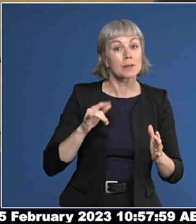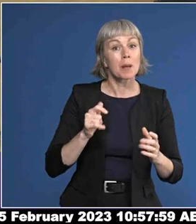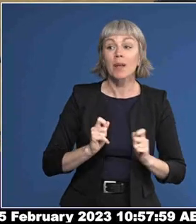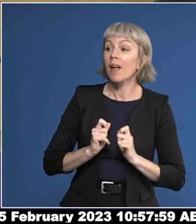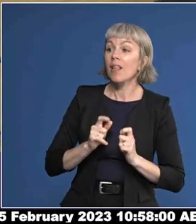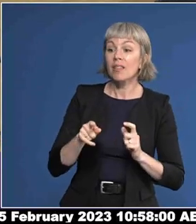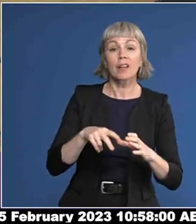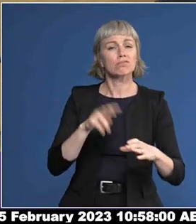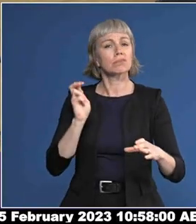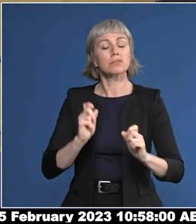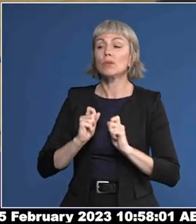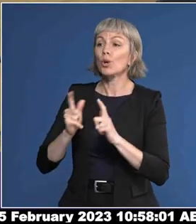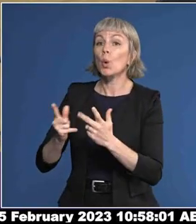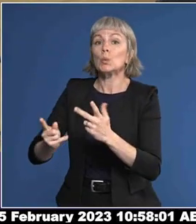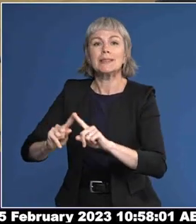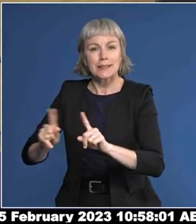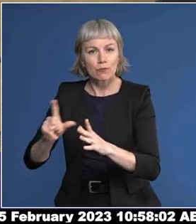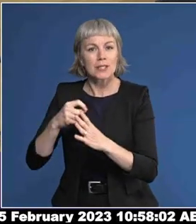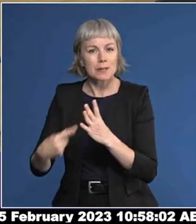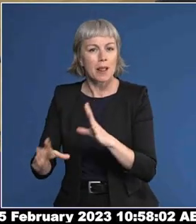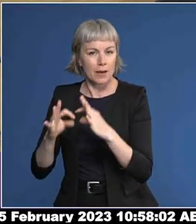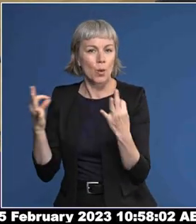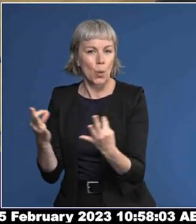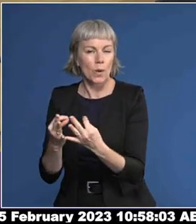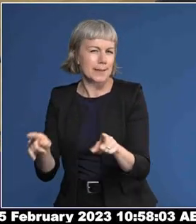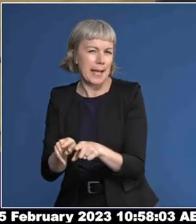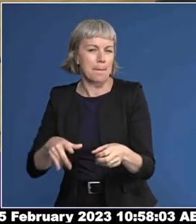But if I was to use an example, if I had a casual vacancy and I had to replace that